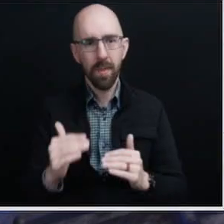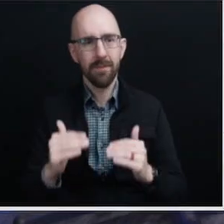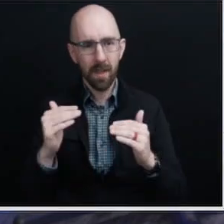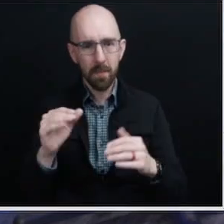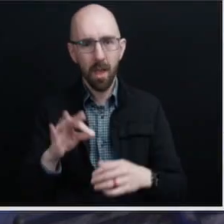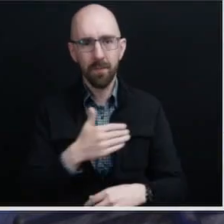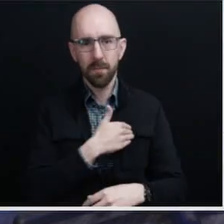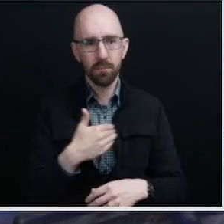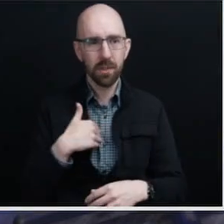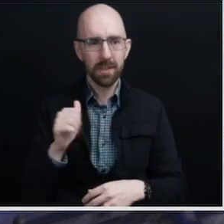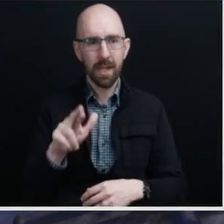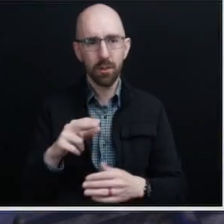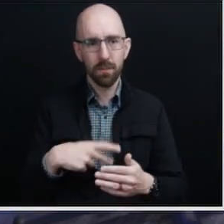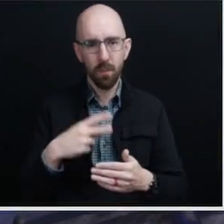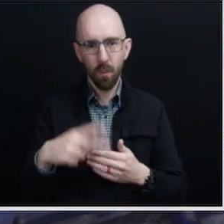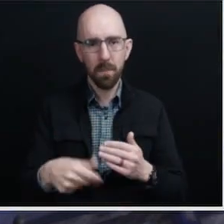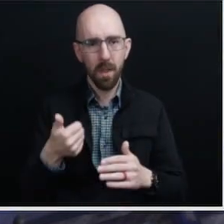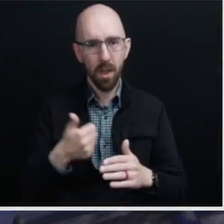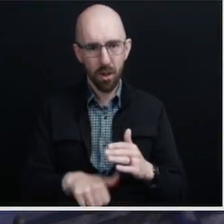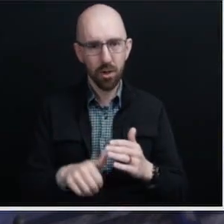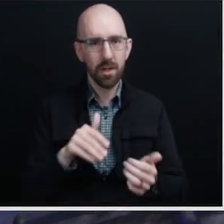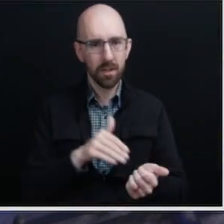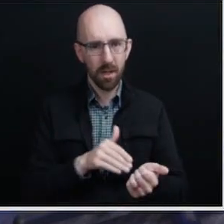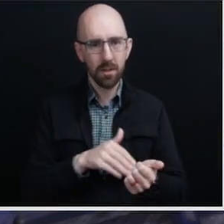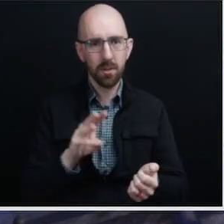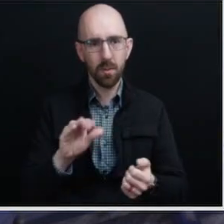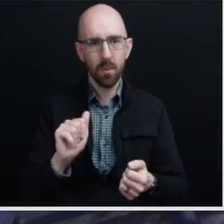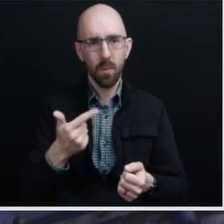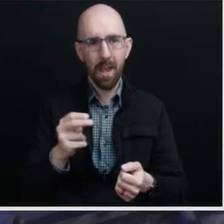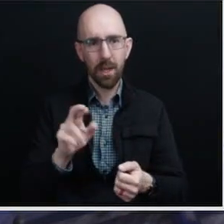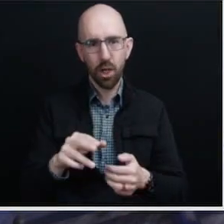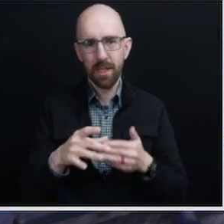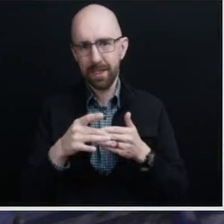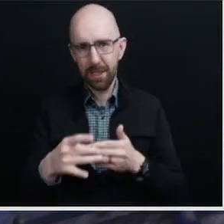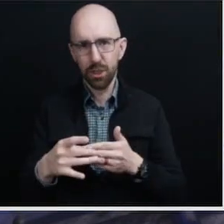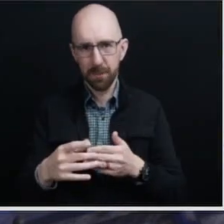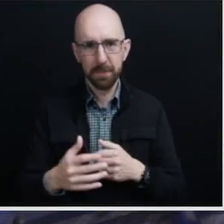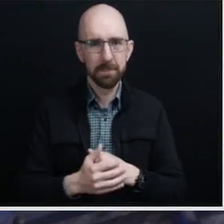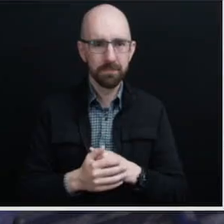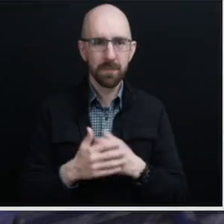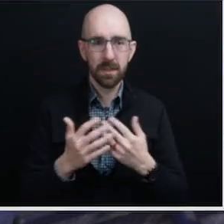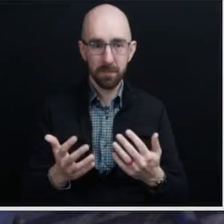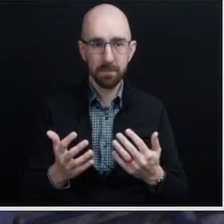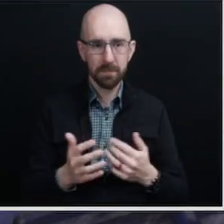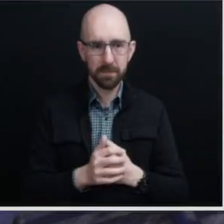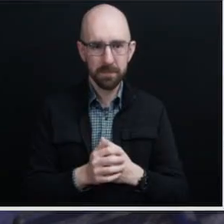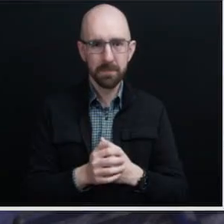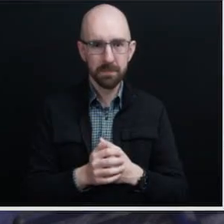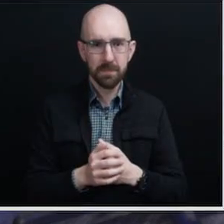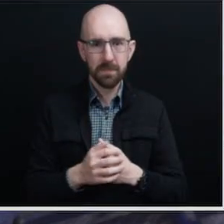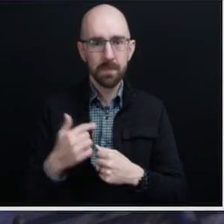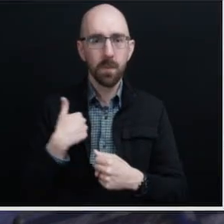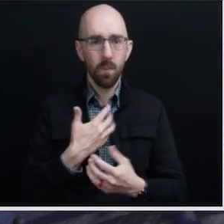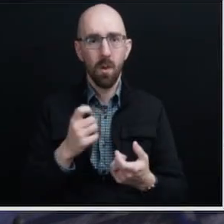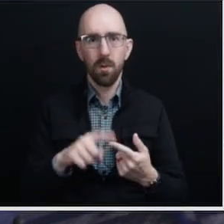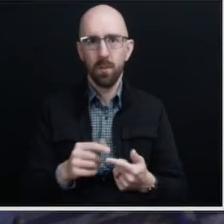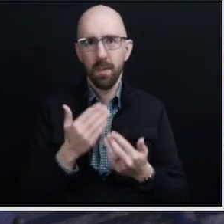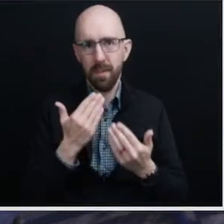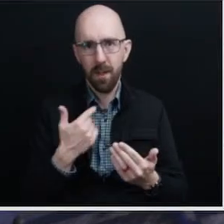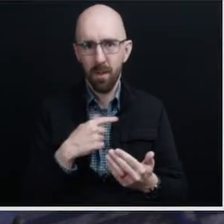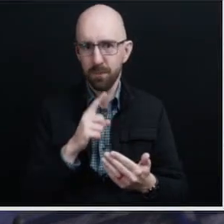program under Dr. Wagner's leadership. So, uh we want to thank you. I'm sure Dr. Wagner would like